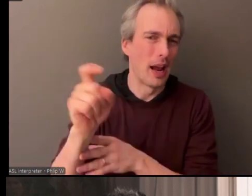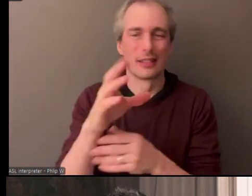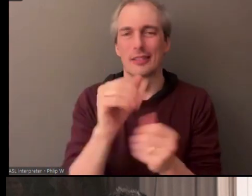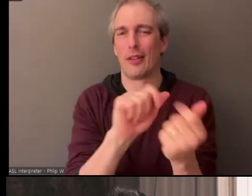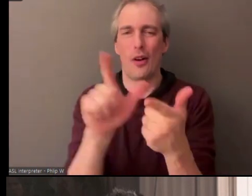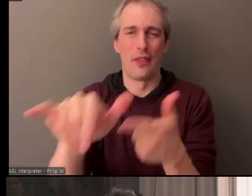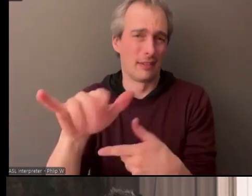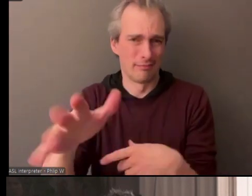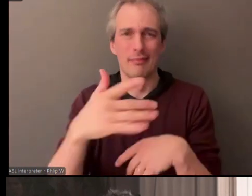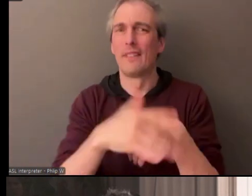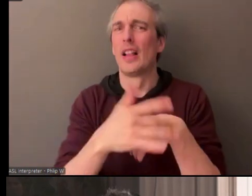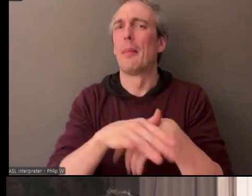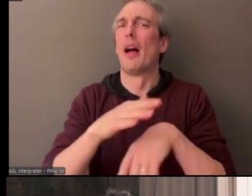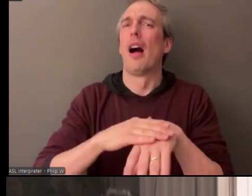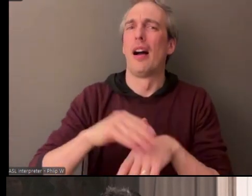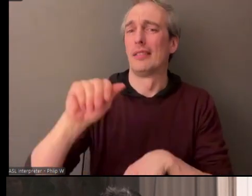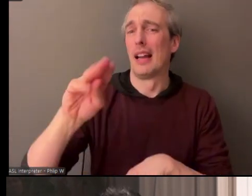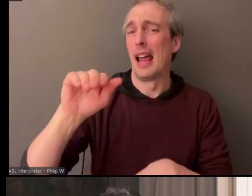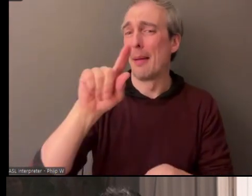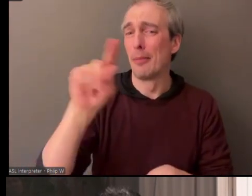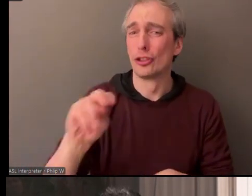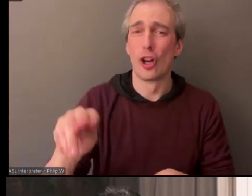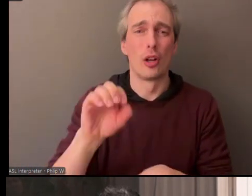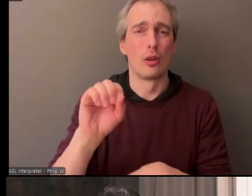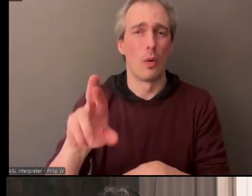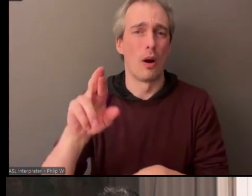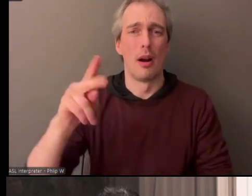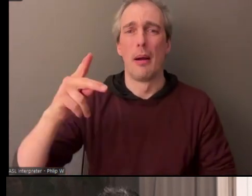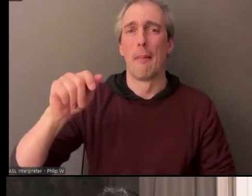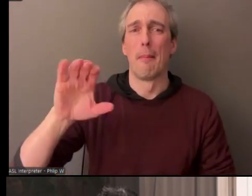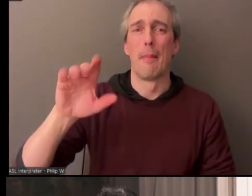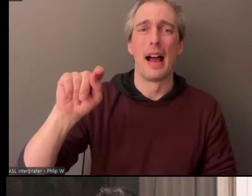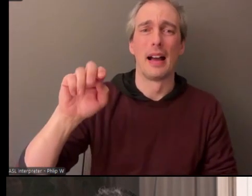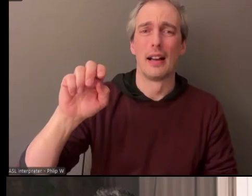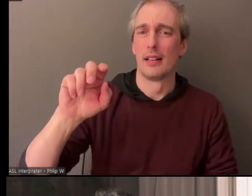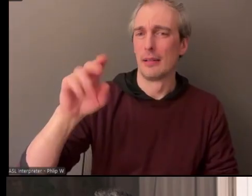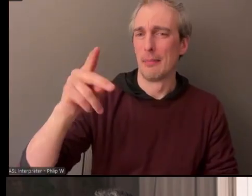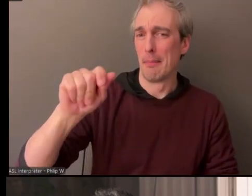I had never really written for print before. It was an experience.